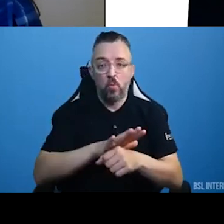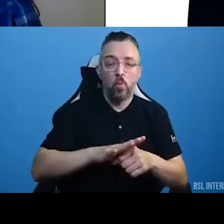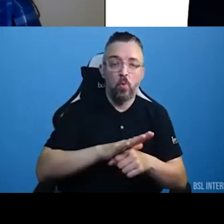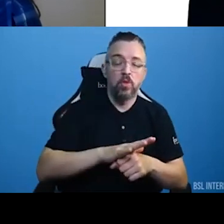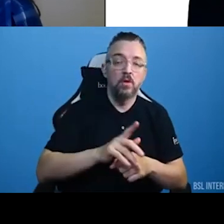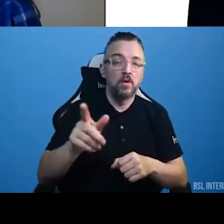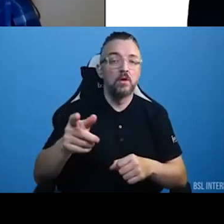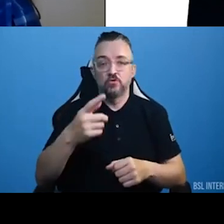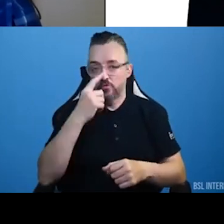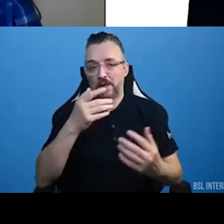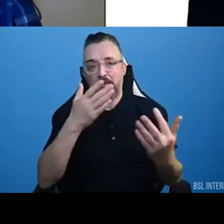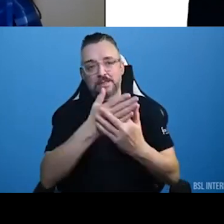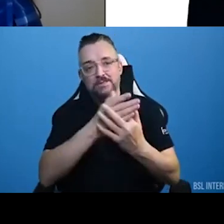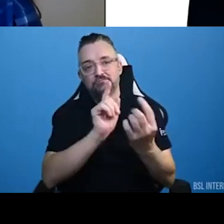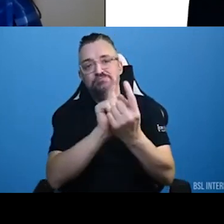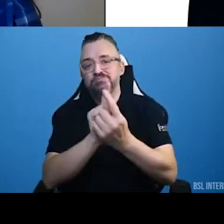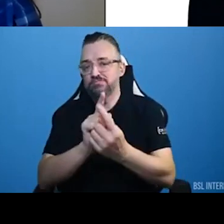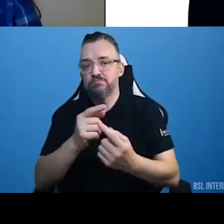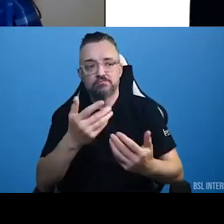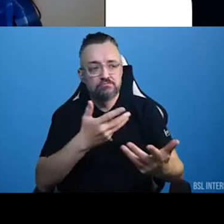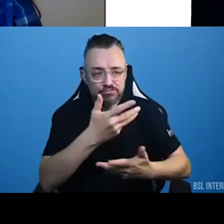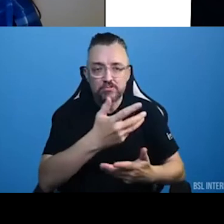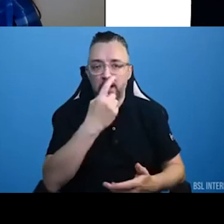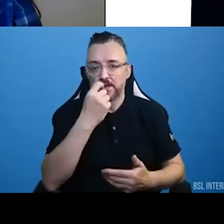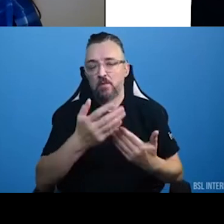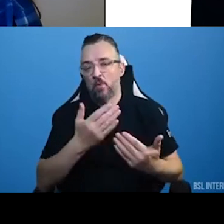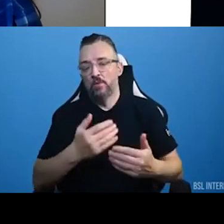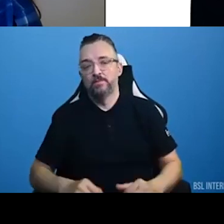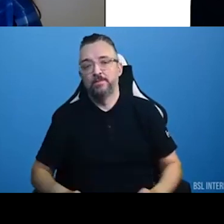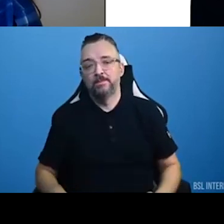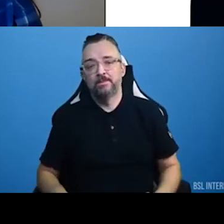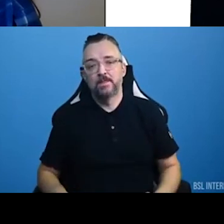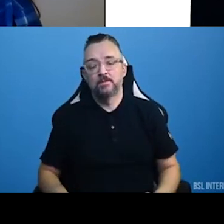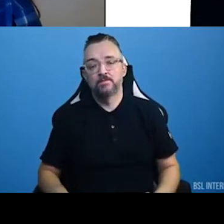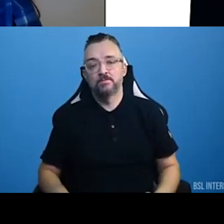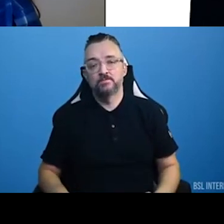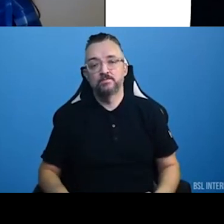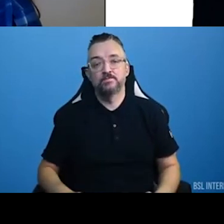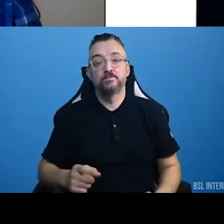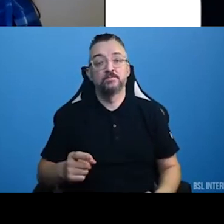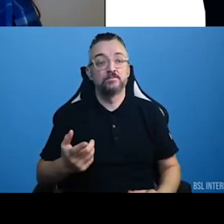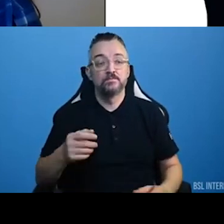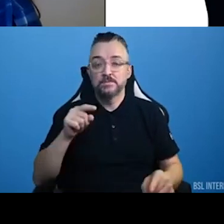than in other parts of the UK. And even at a local level during the pandemic,